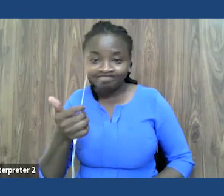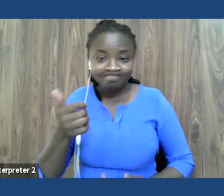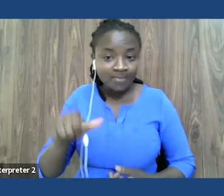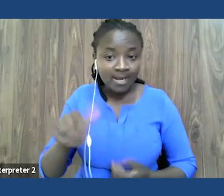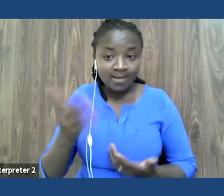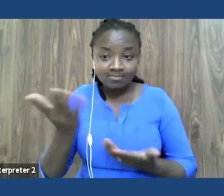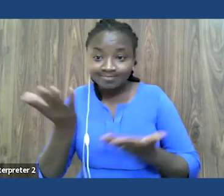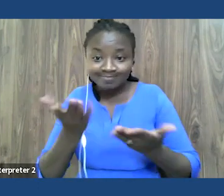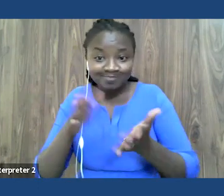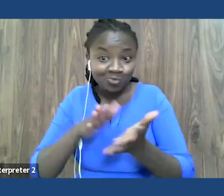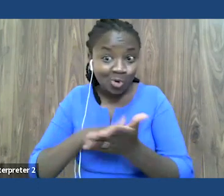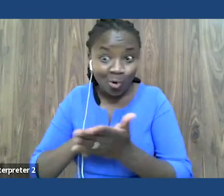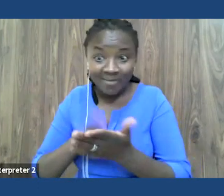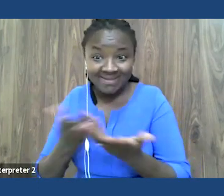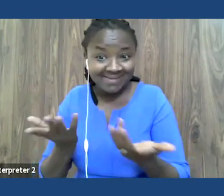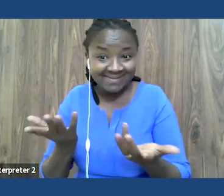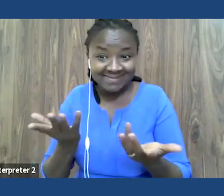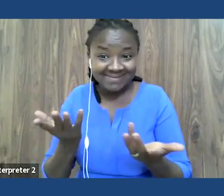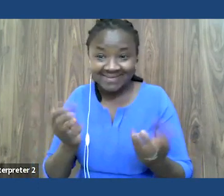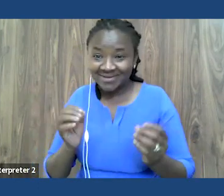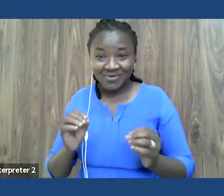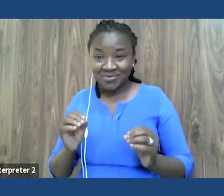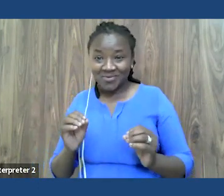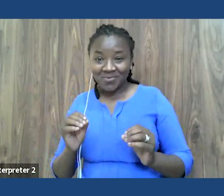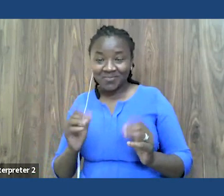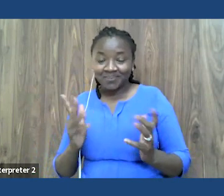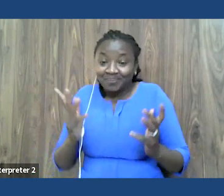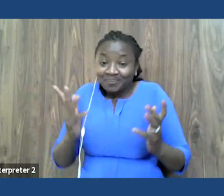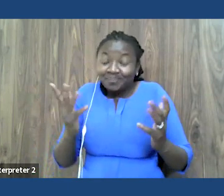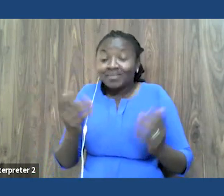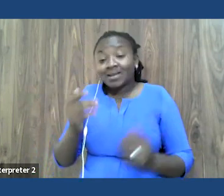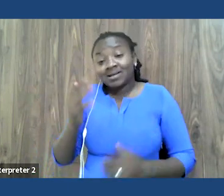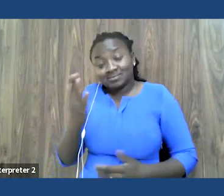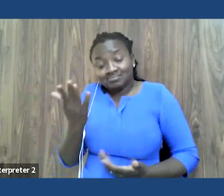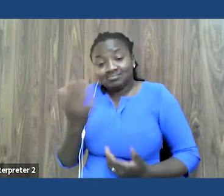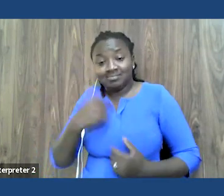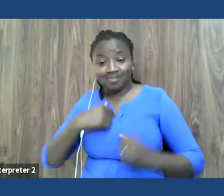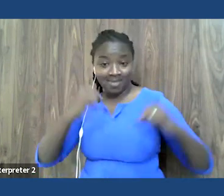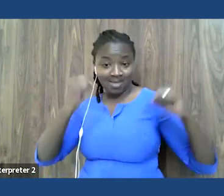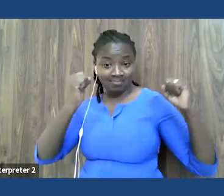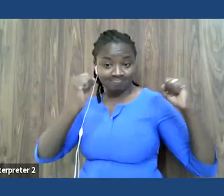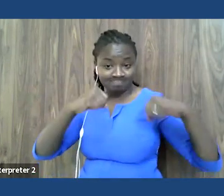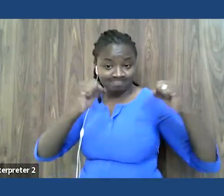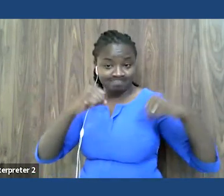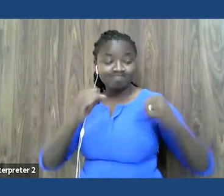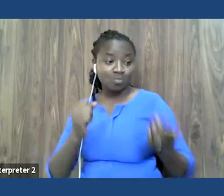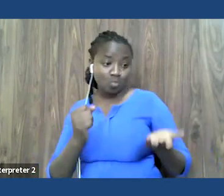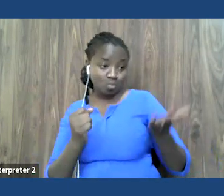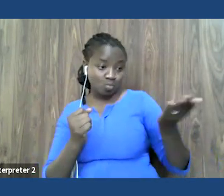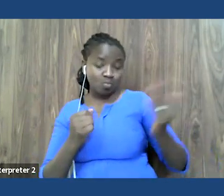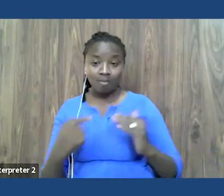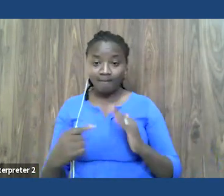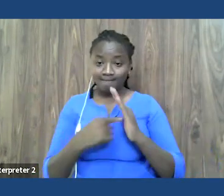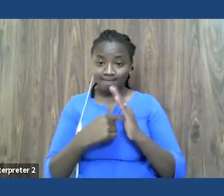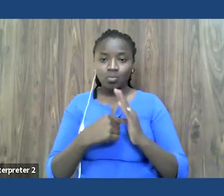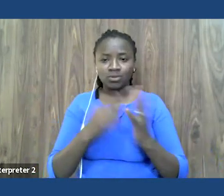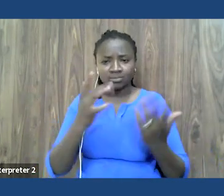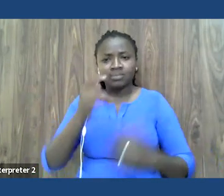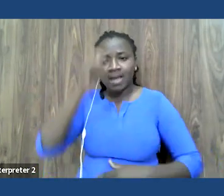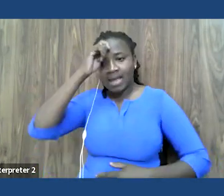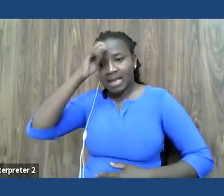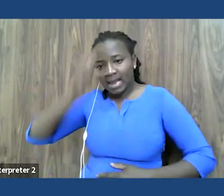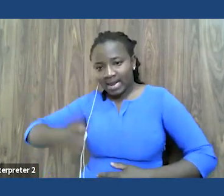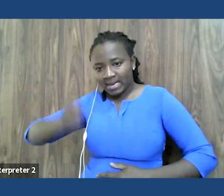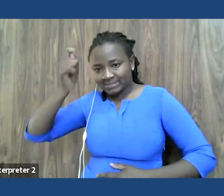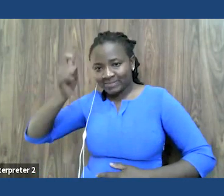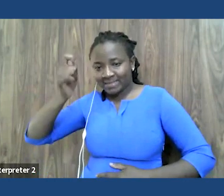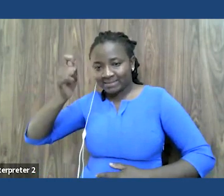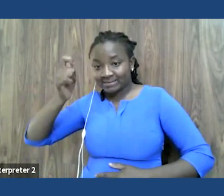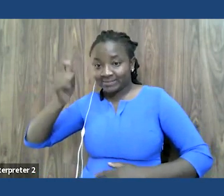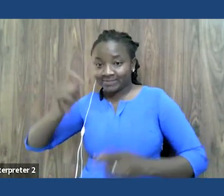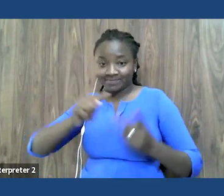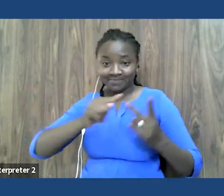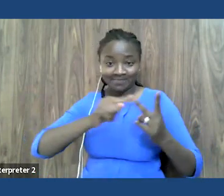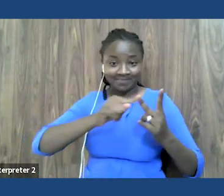I mean, I do agree that a respect and also rights are not necessarily -- one does not